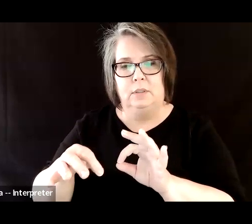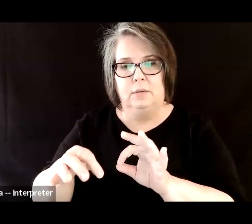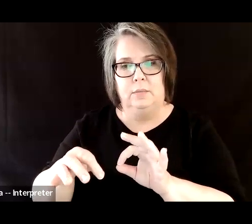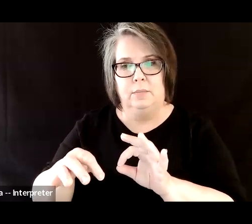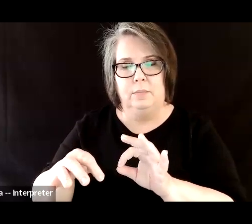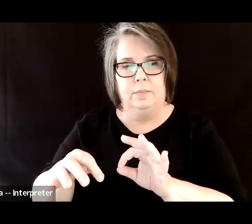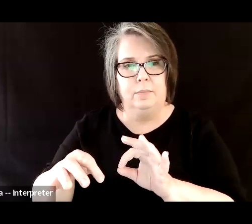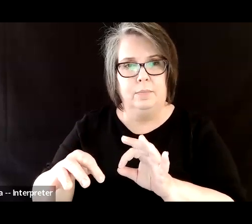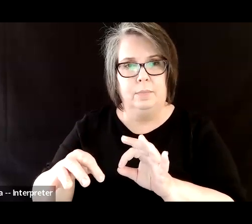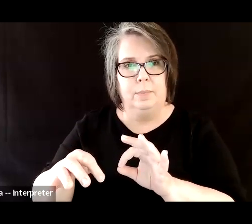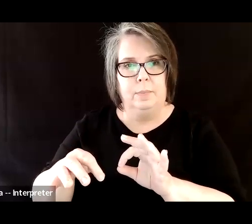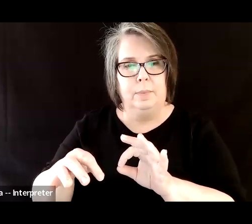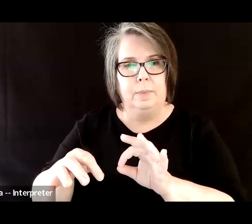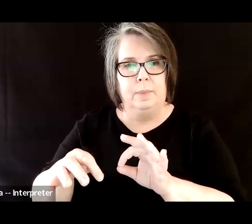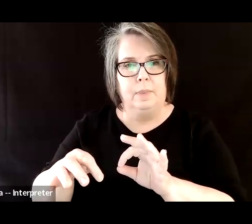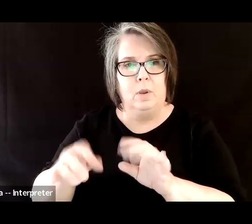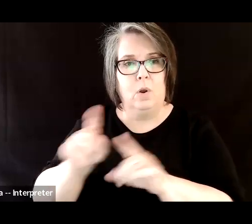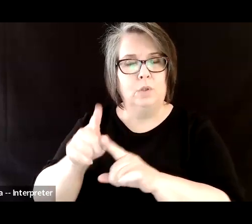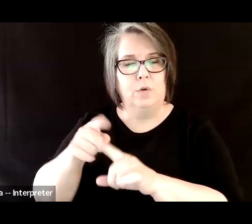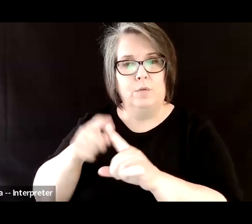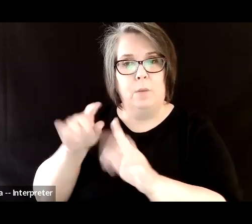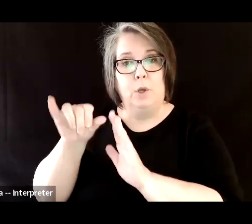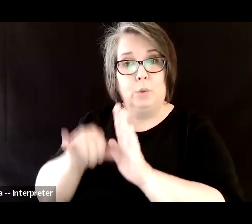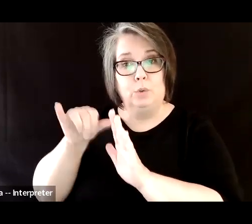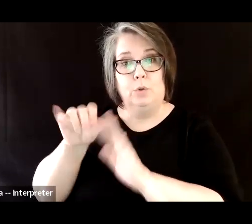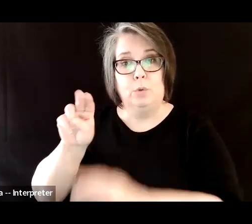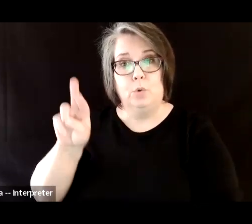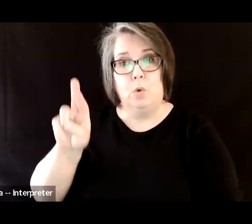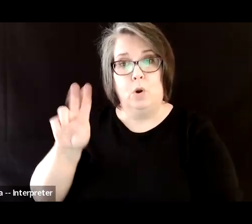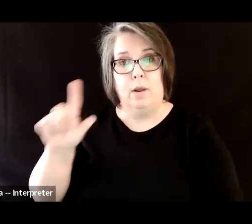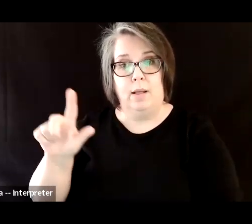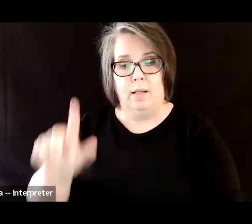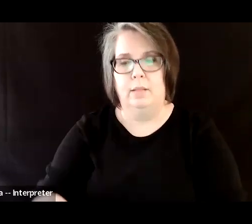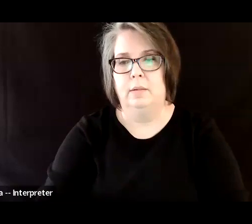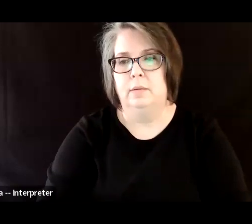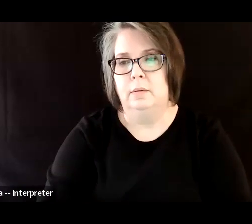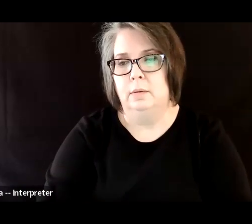from a YouTube URL. This is another Melanie.